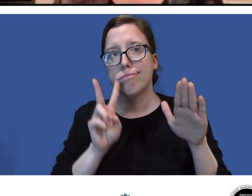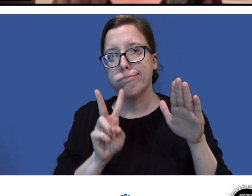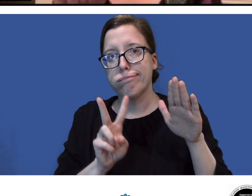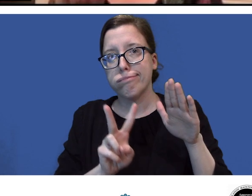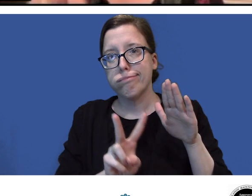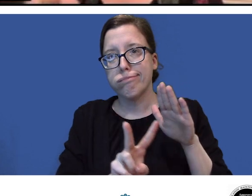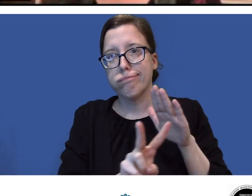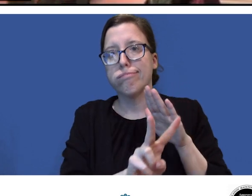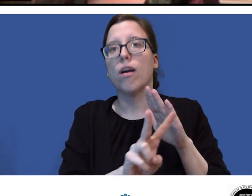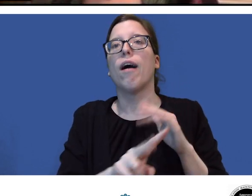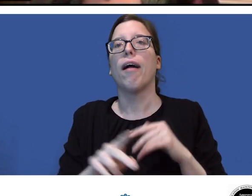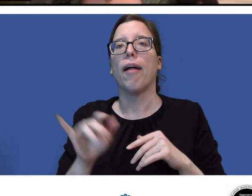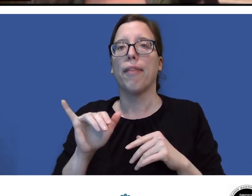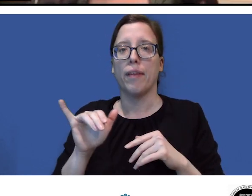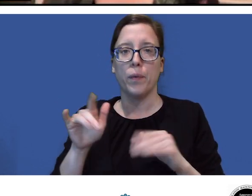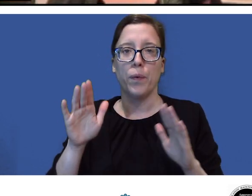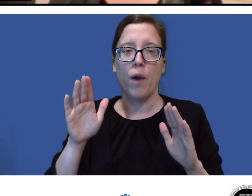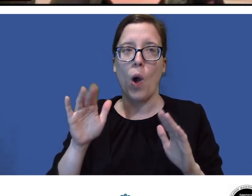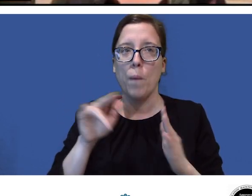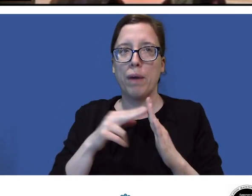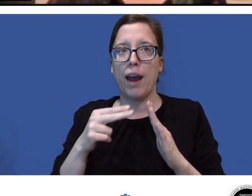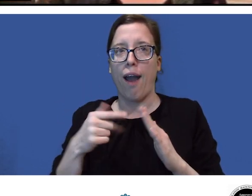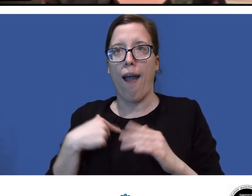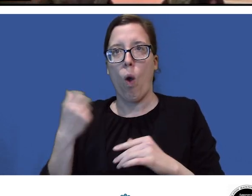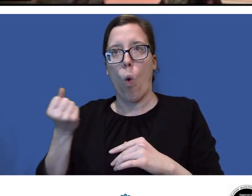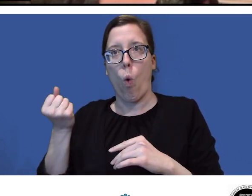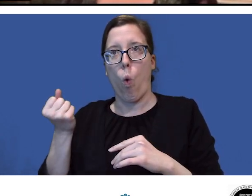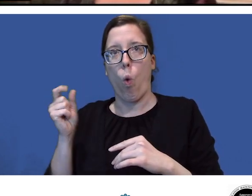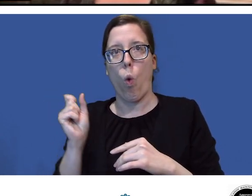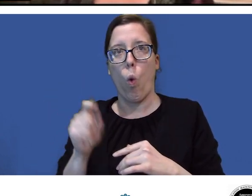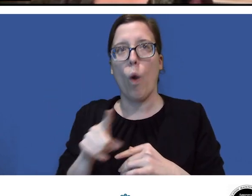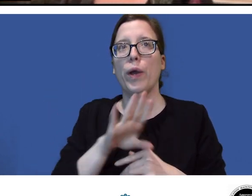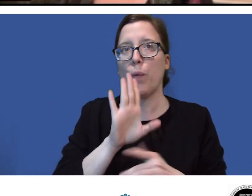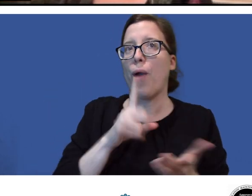now. She's going to get to that". So we're going to start with just